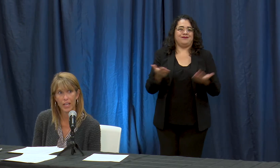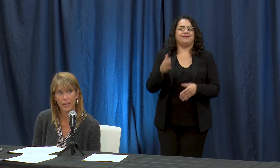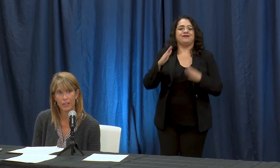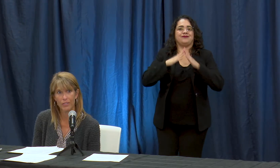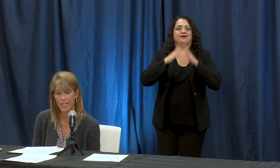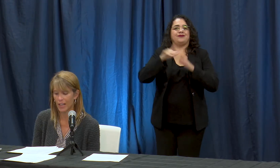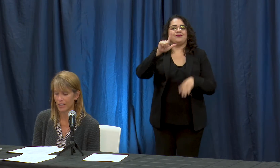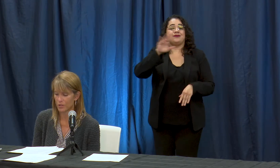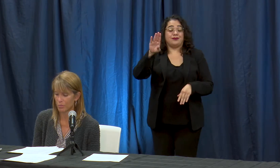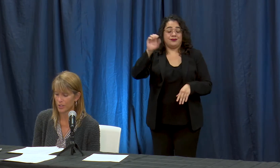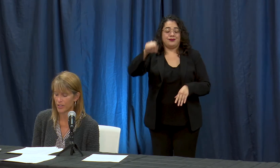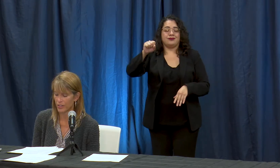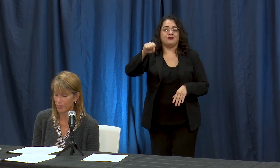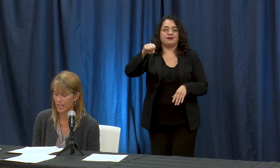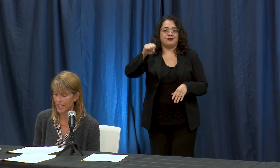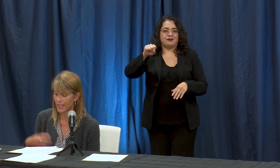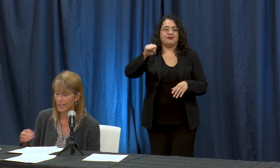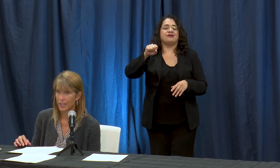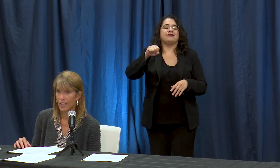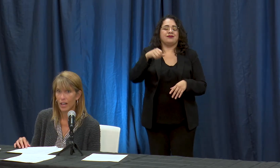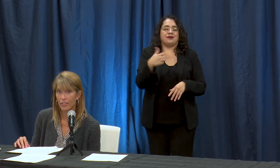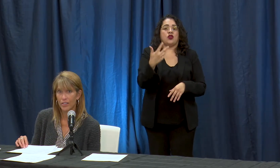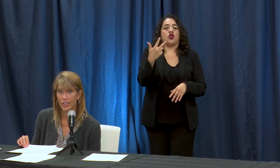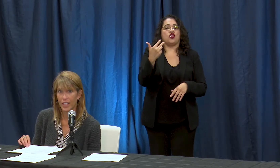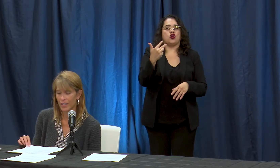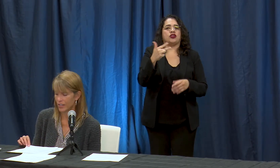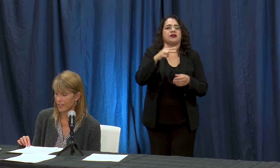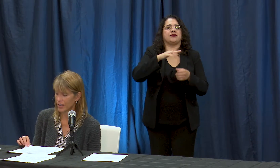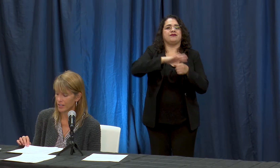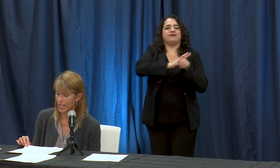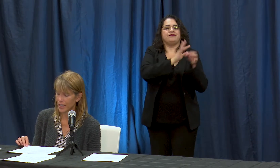fatalities reported since Monday. All of these fatalities have underlying health